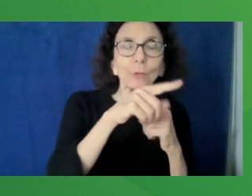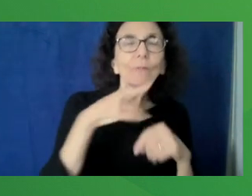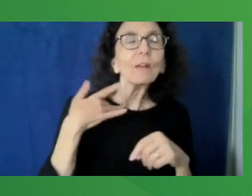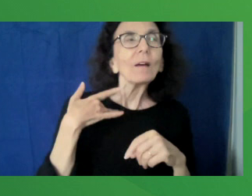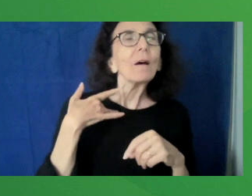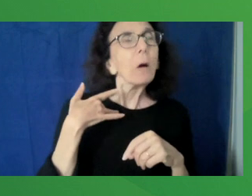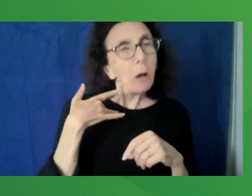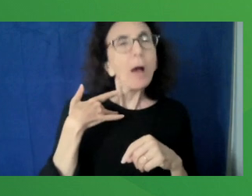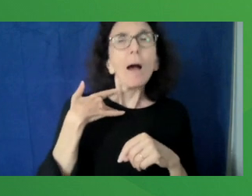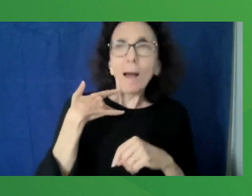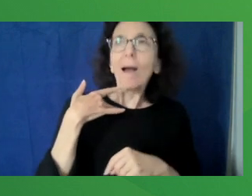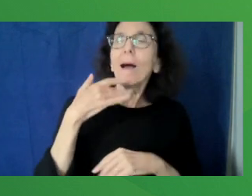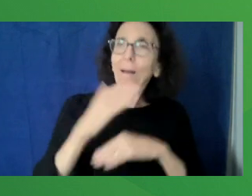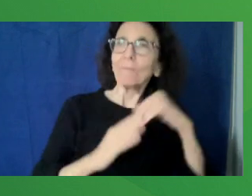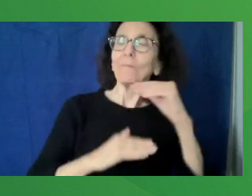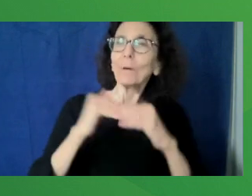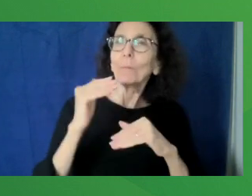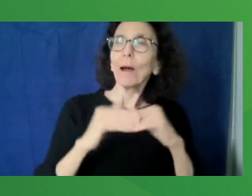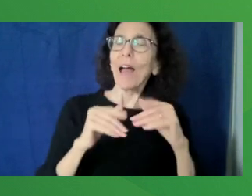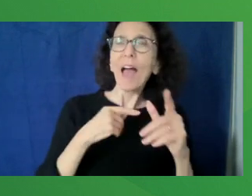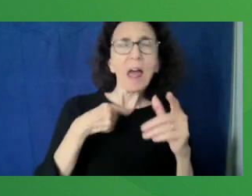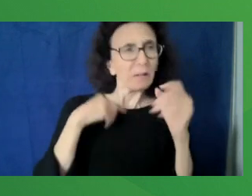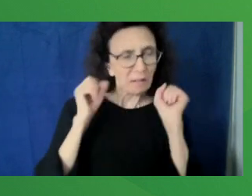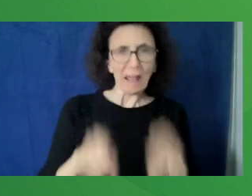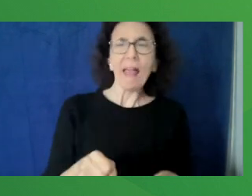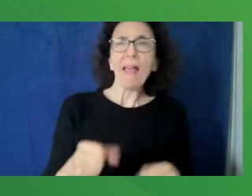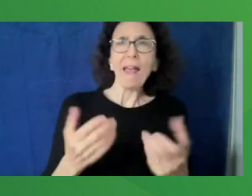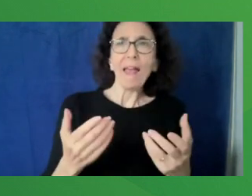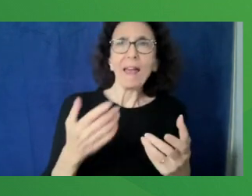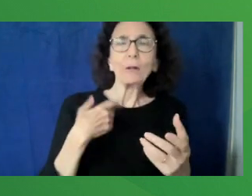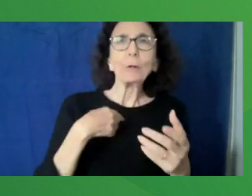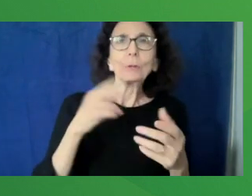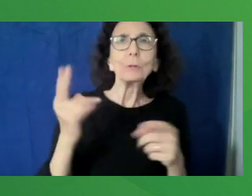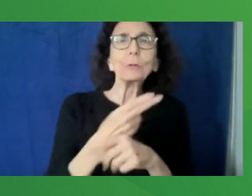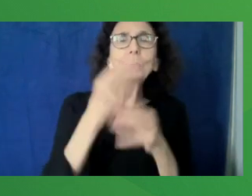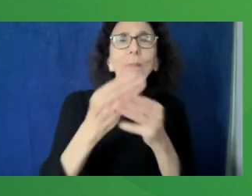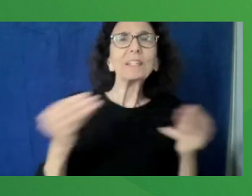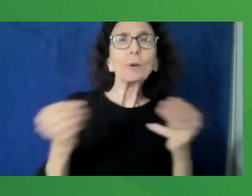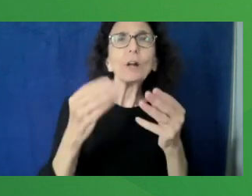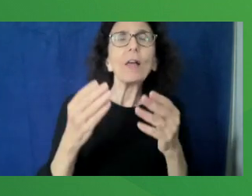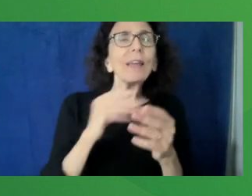confident with the idea of transdisciplinary materials focused on sustainability.